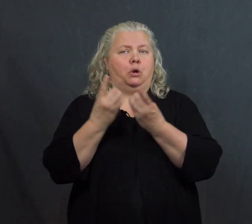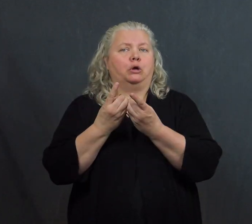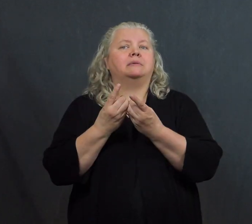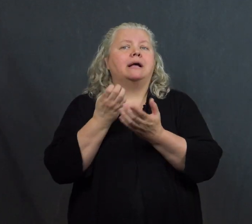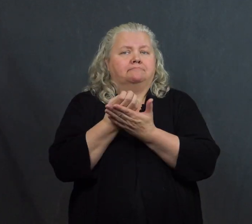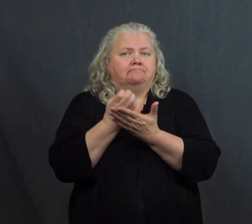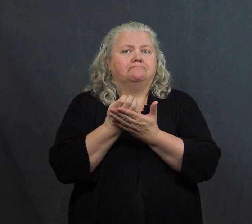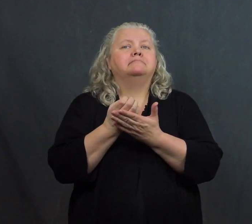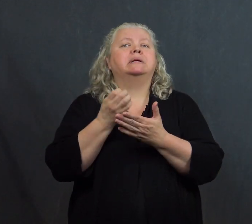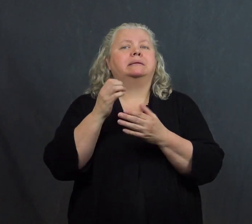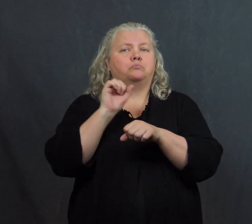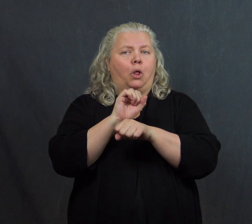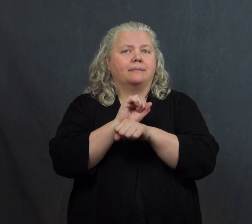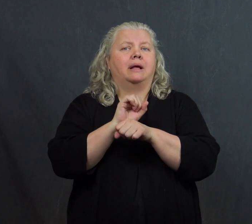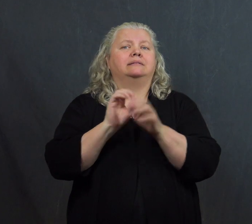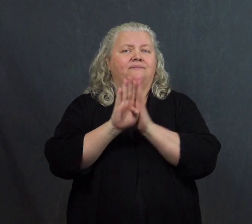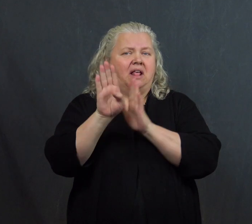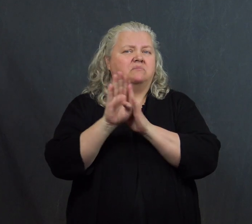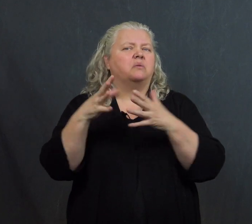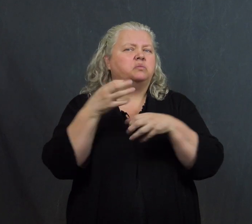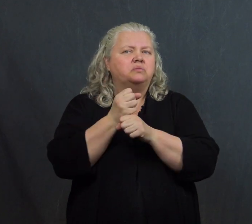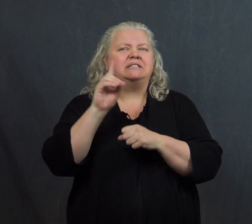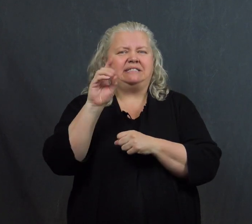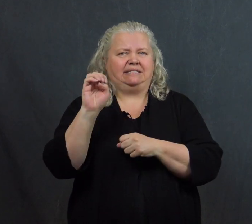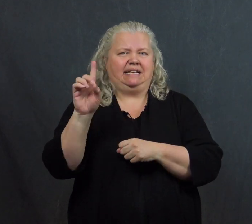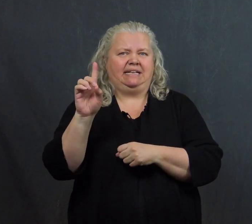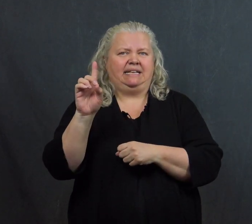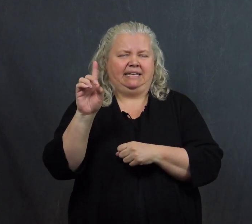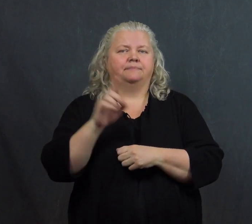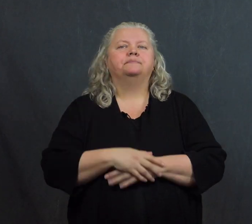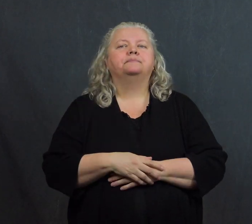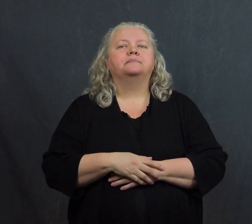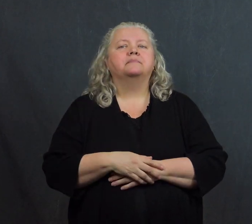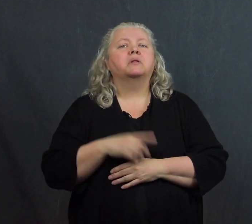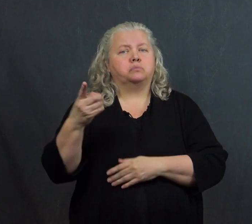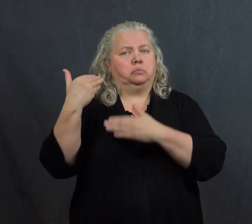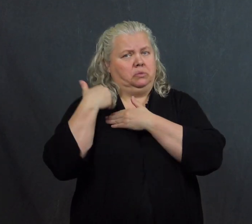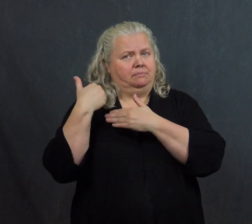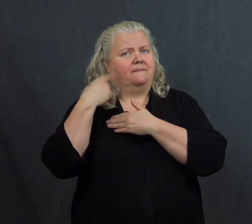MEC is one of the several grantee through the Minnesota Department of Economics and